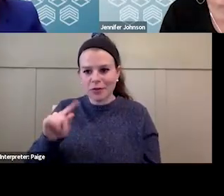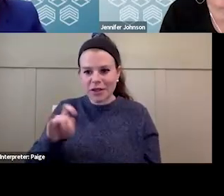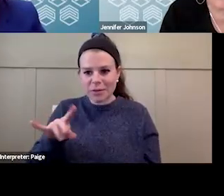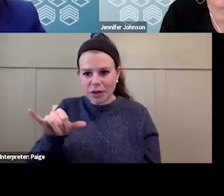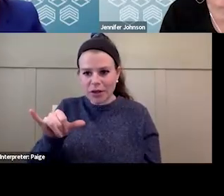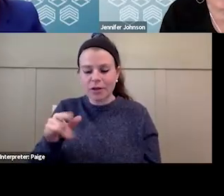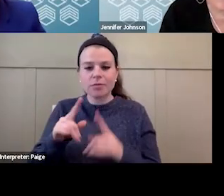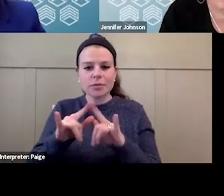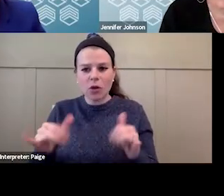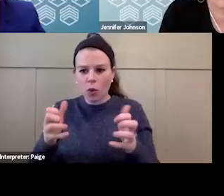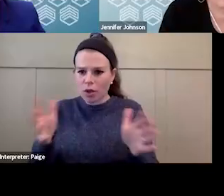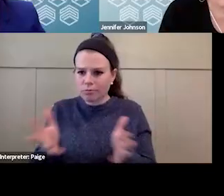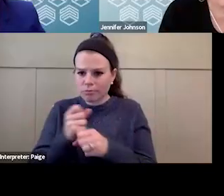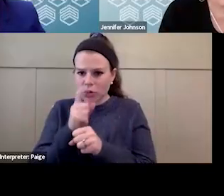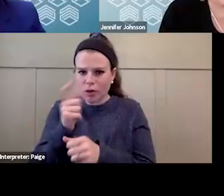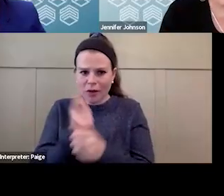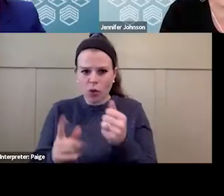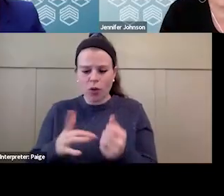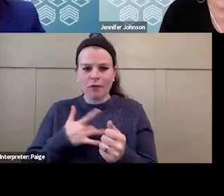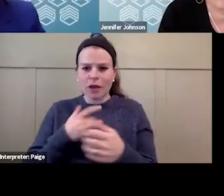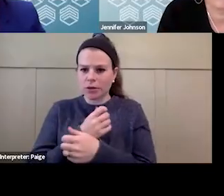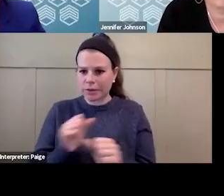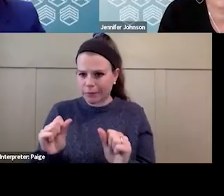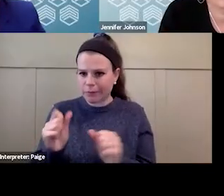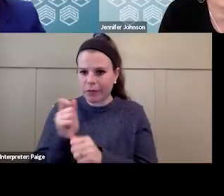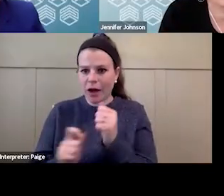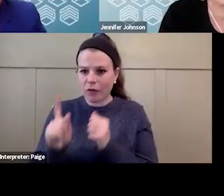Everyone who comes into our courtroom and our courthouse should feel safe